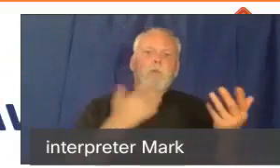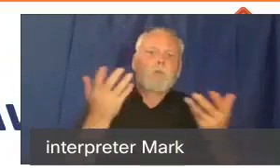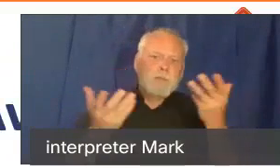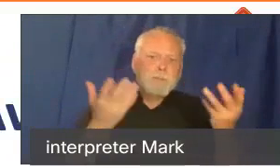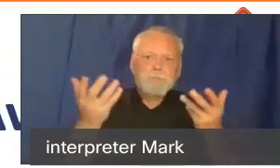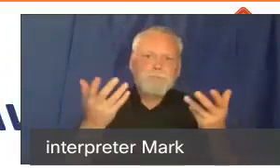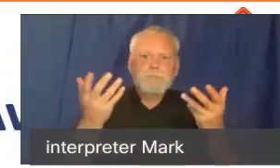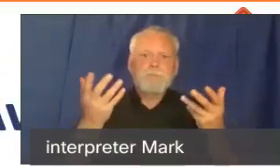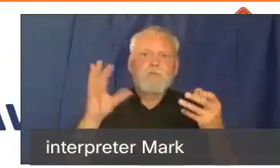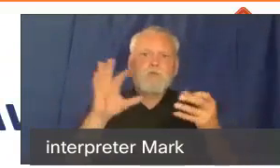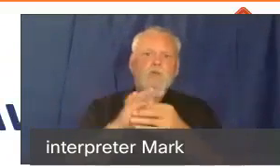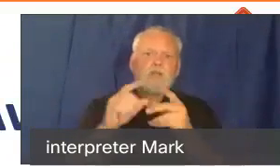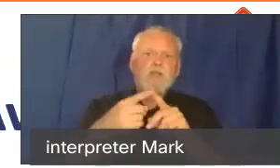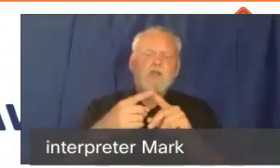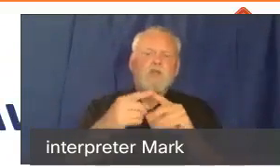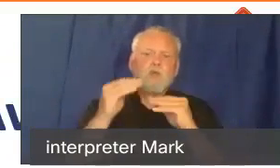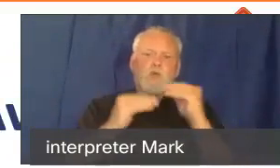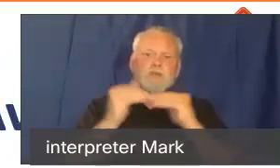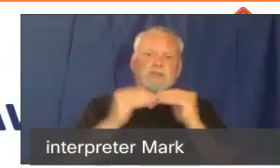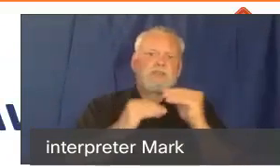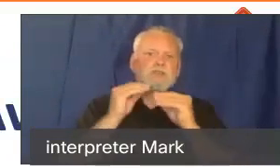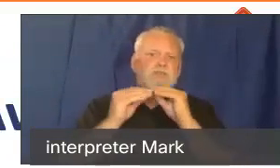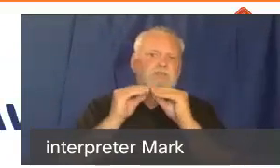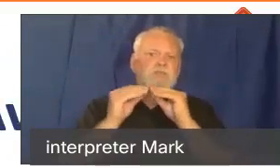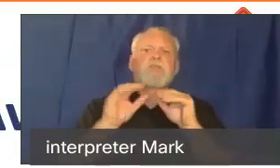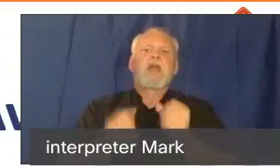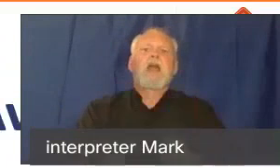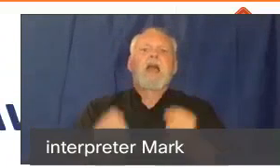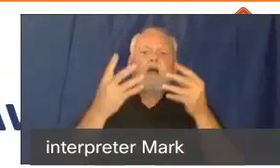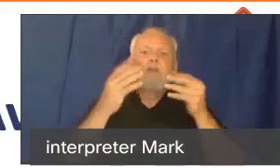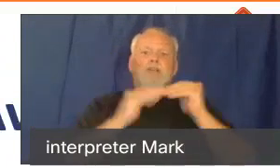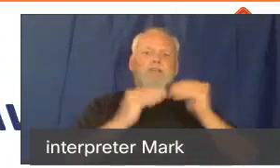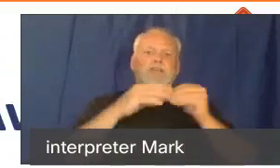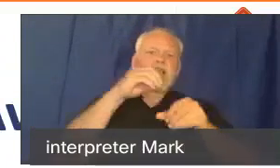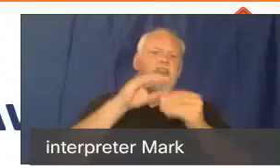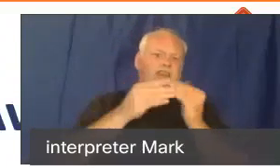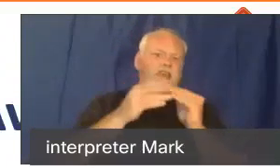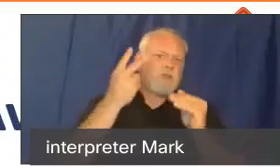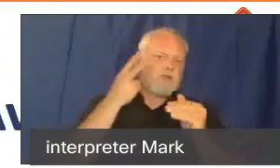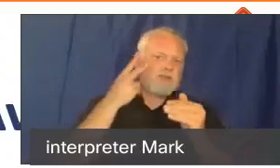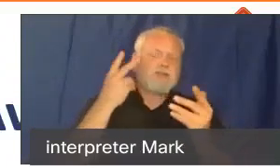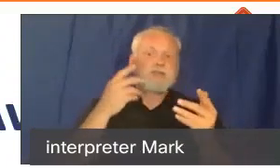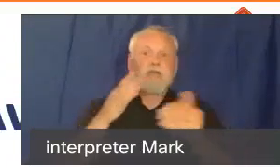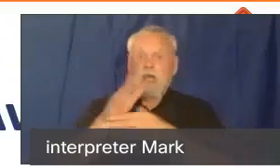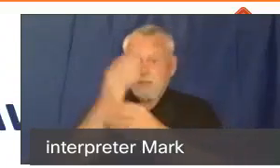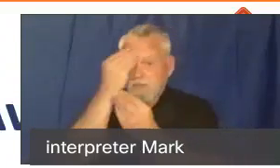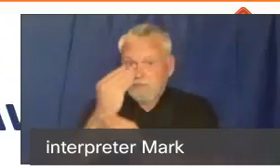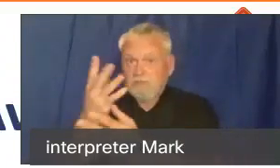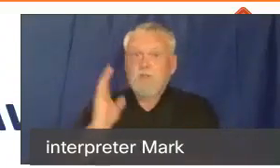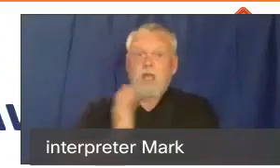In regards to our construction and how much construction the neighborhood sees I shared with you our commissioner Brooks that,